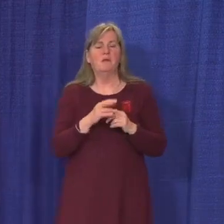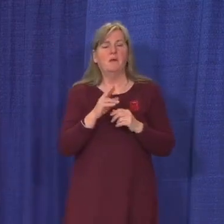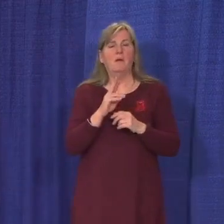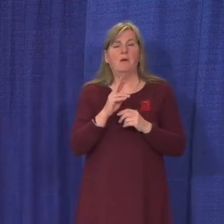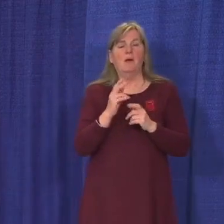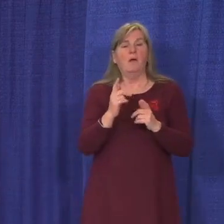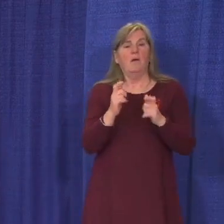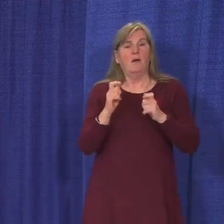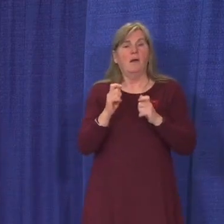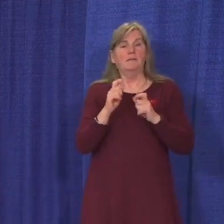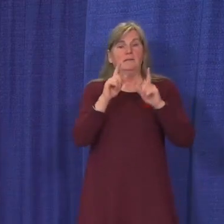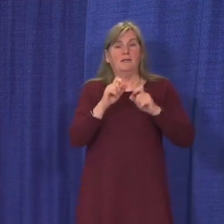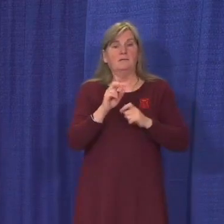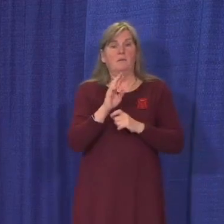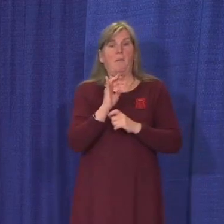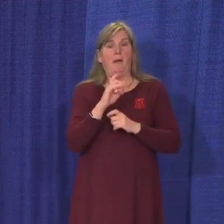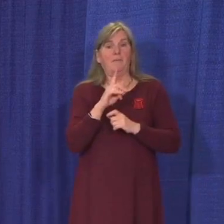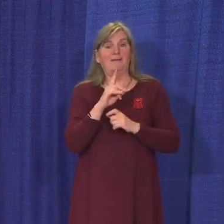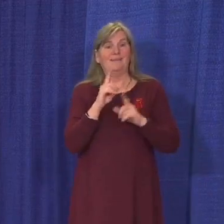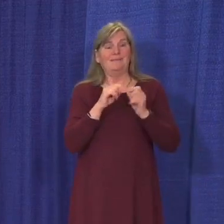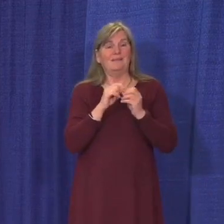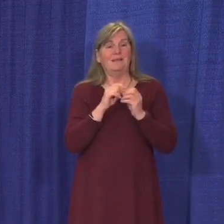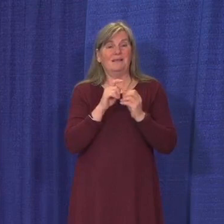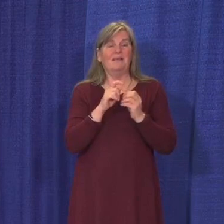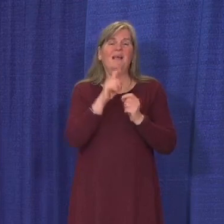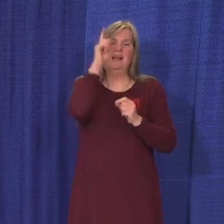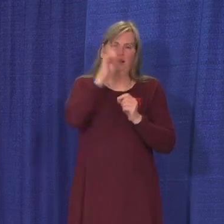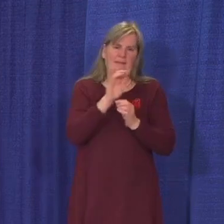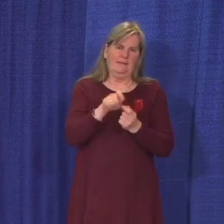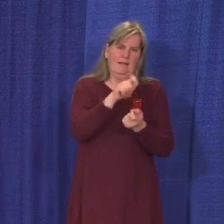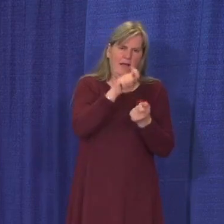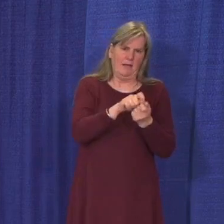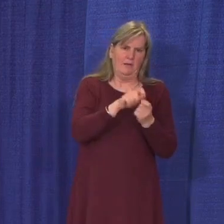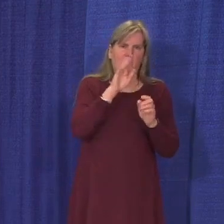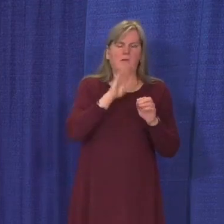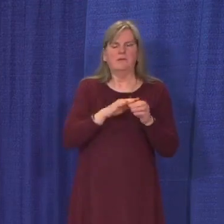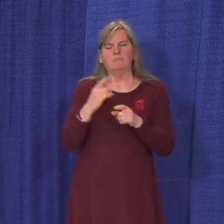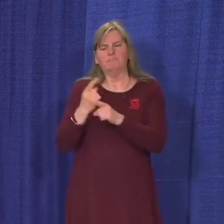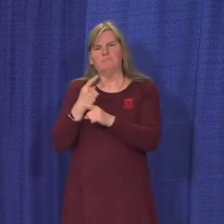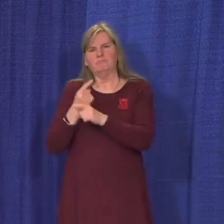team are closely assessing the implementation of these devices